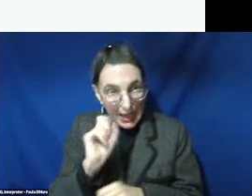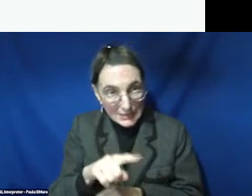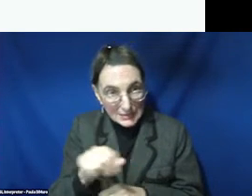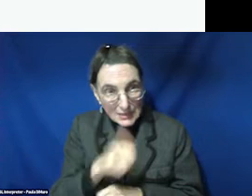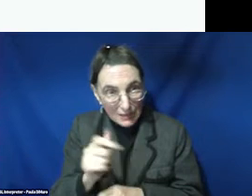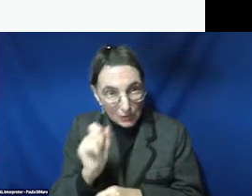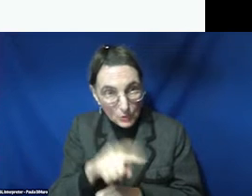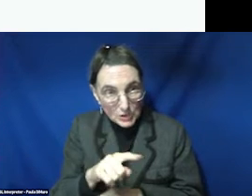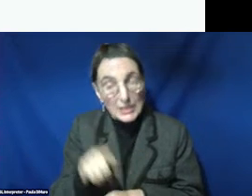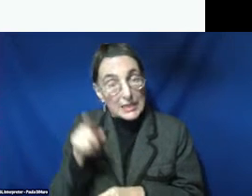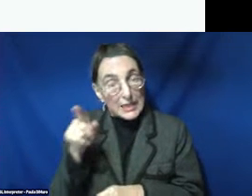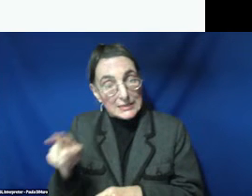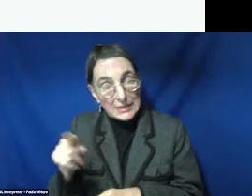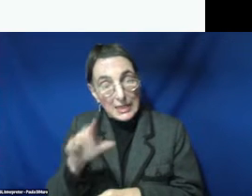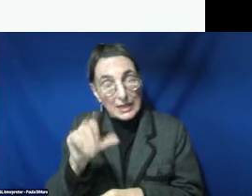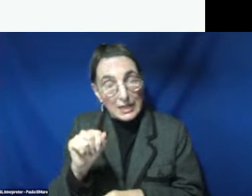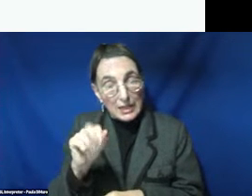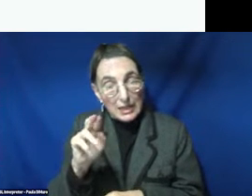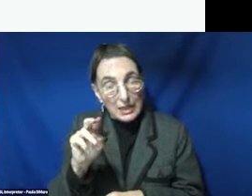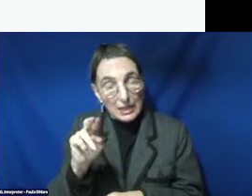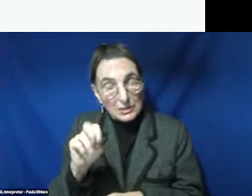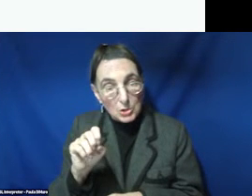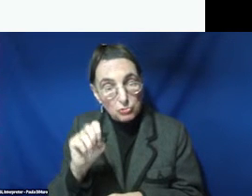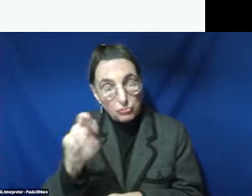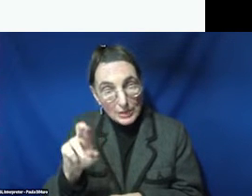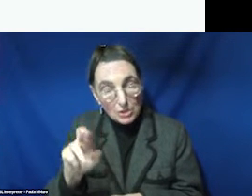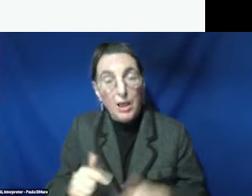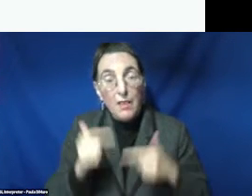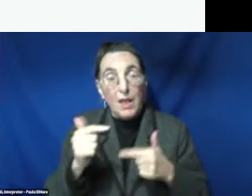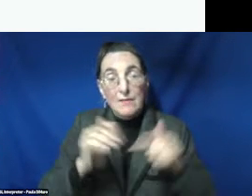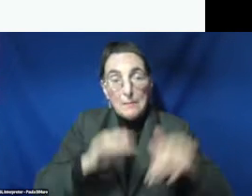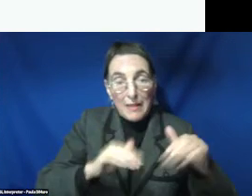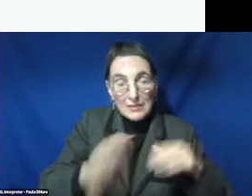"Is this a Career-Life Balance Supplemental Funding Request, or is it not?"